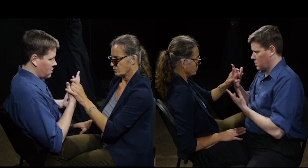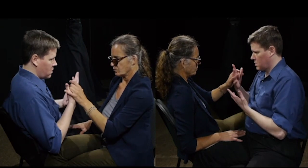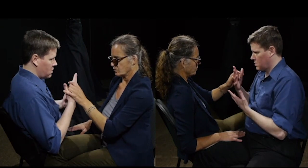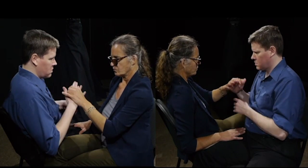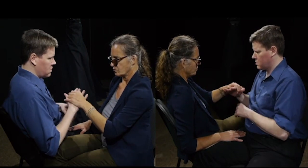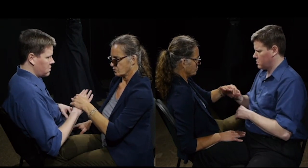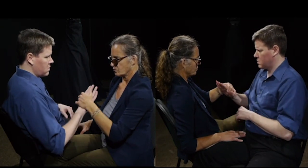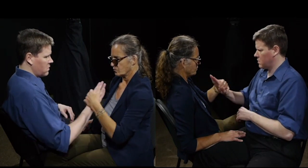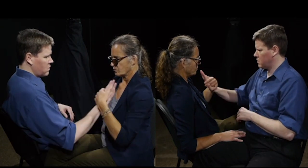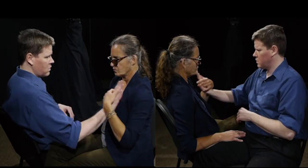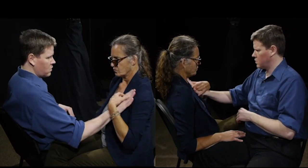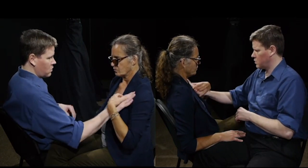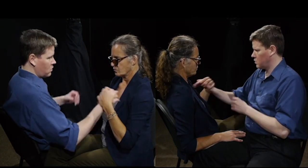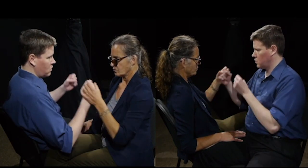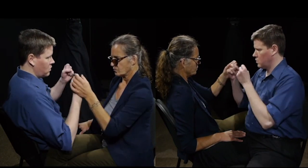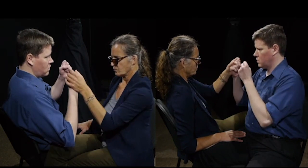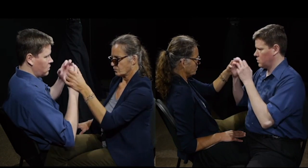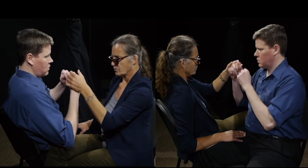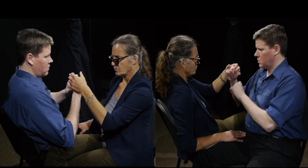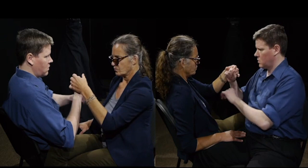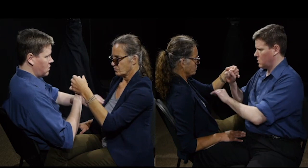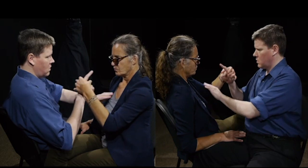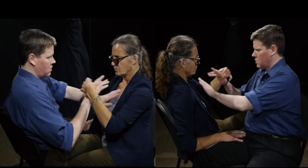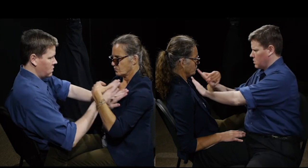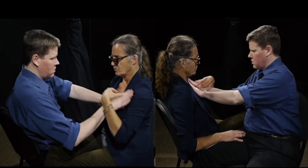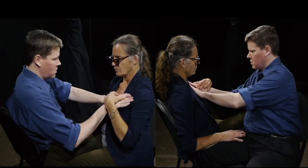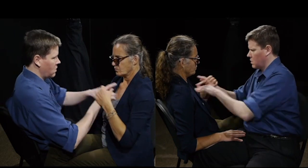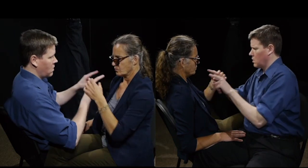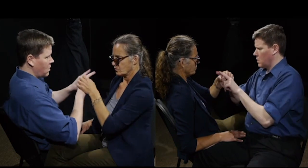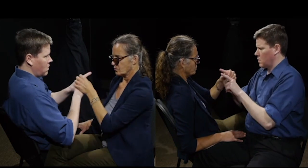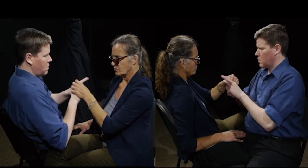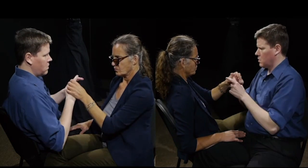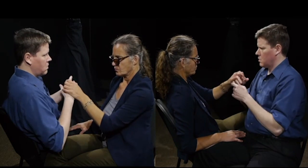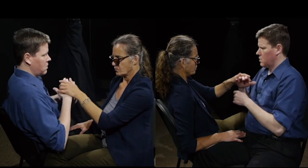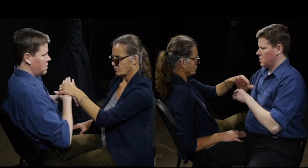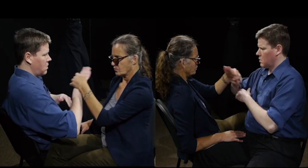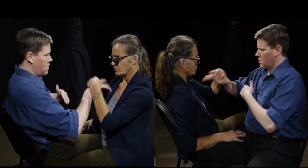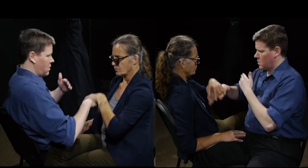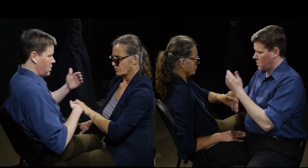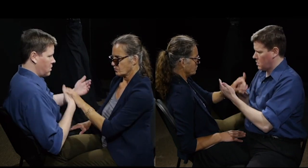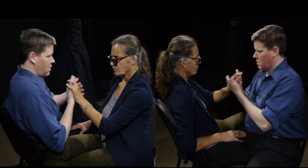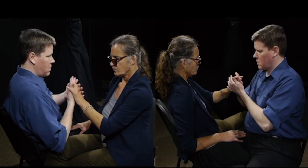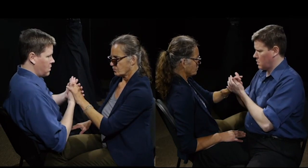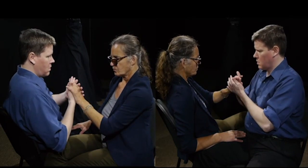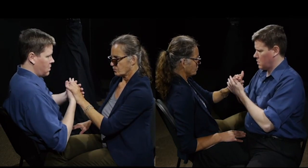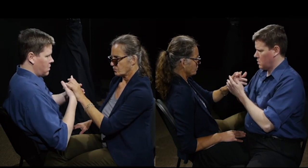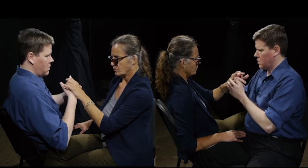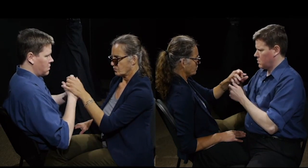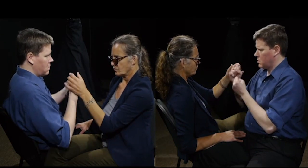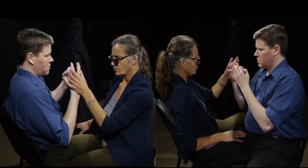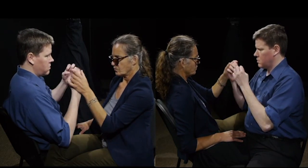This vein of analysis was drawn from studies of signed languages from all parts of the world,